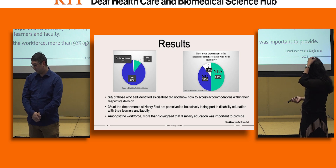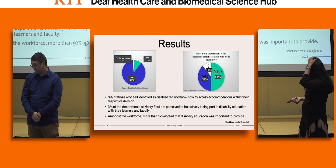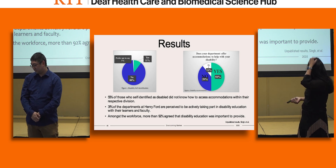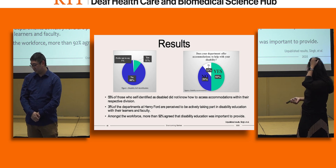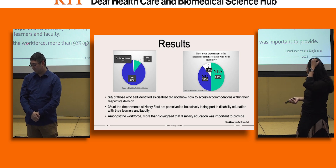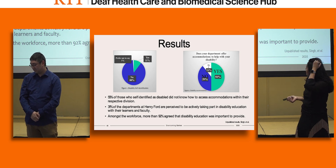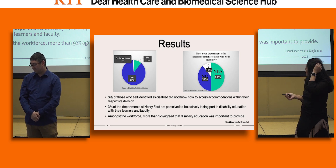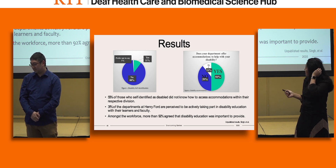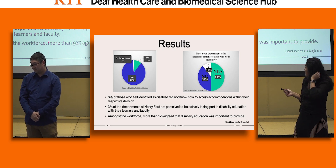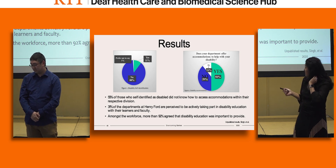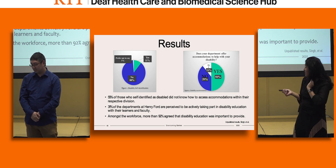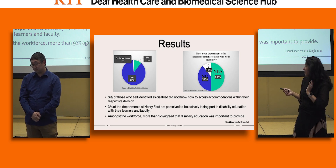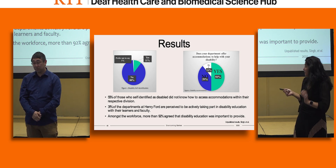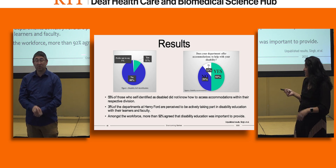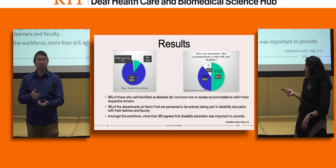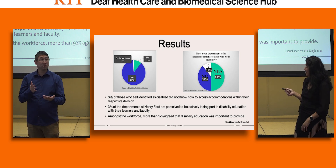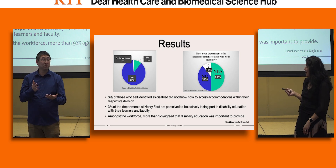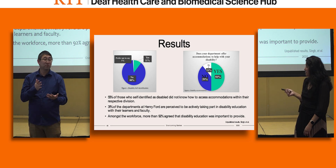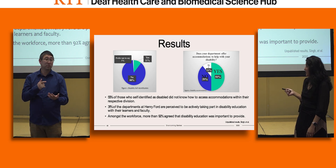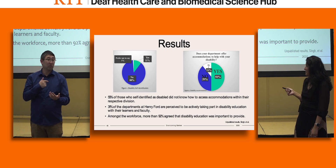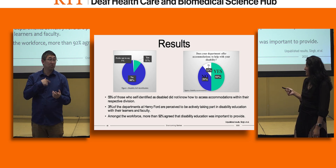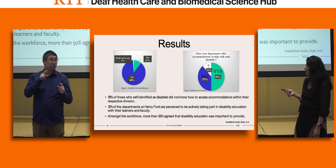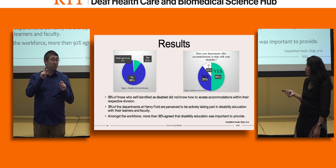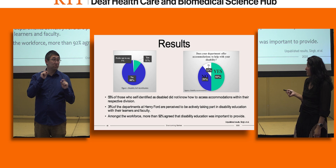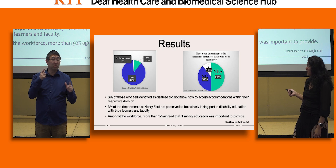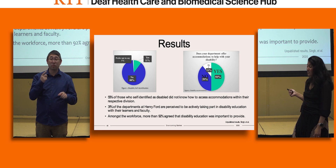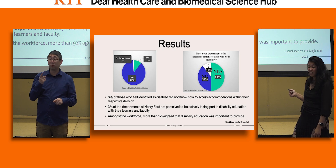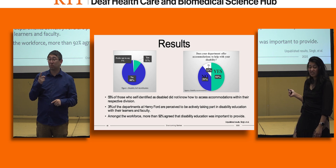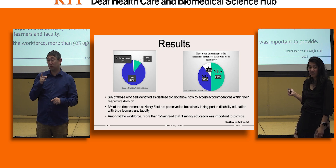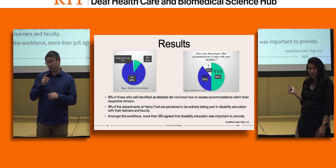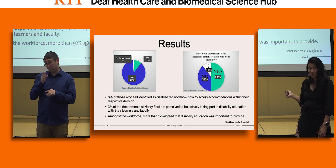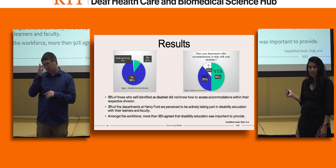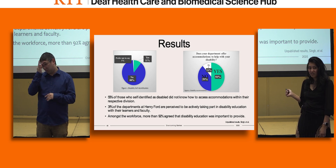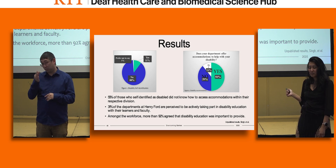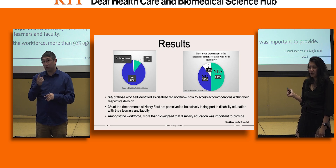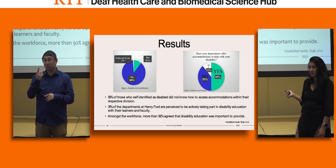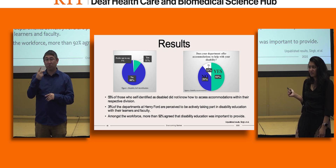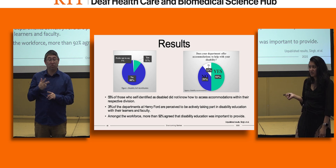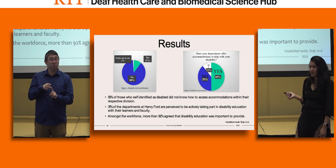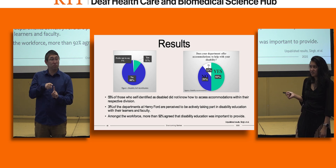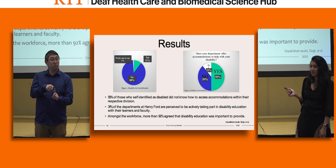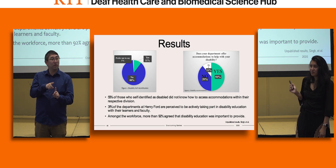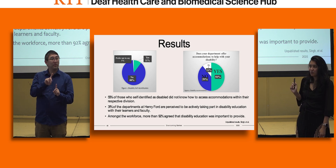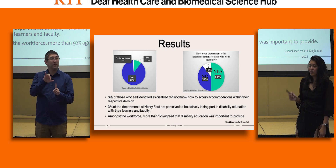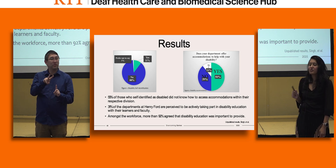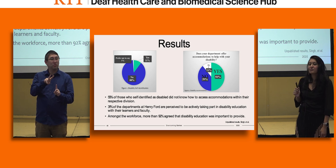And so, I was pleasantly surprised that a third, almost, of the divisions were doing